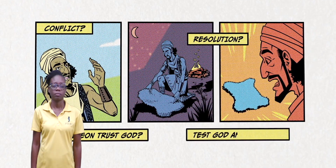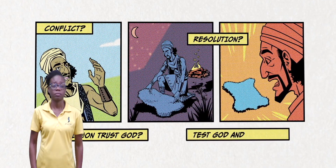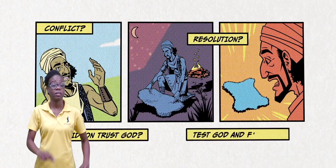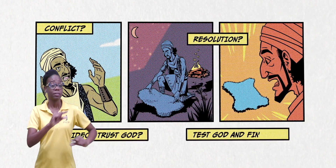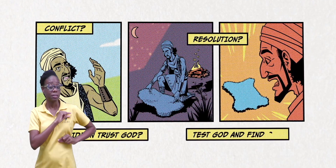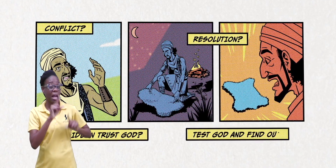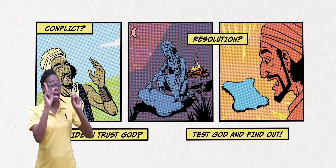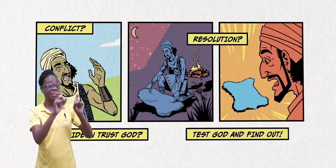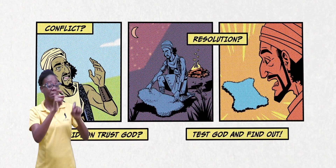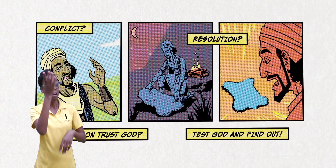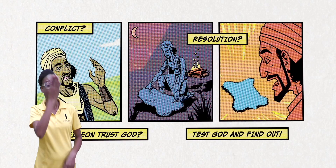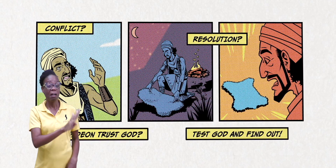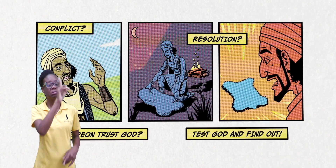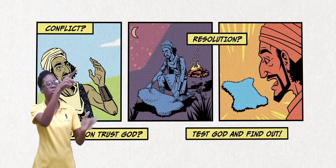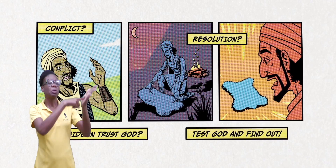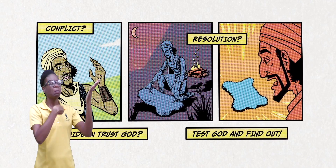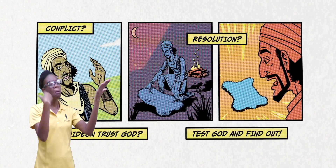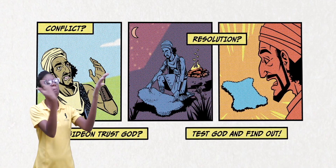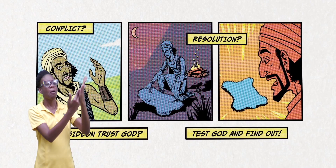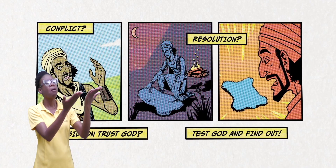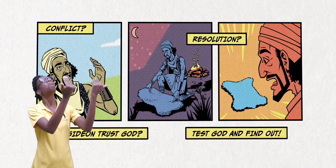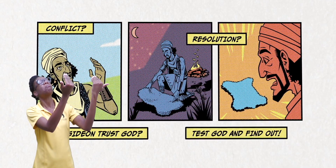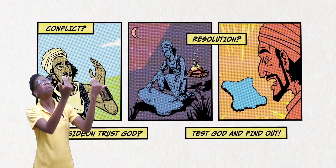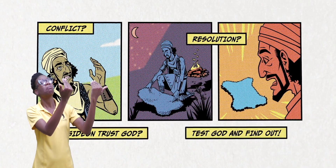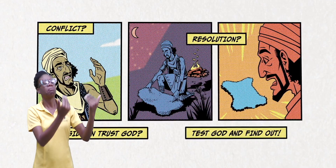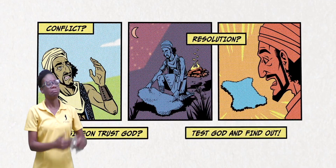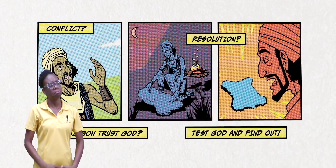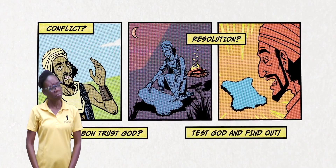Jon: Test God, ask for a sign, and find out.